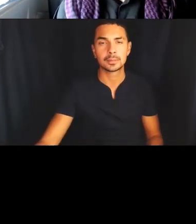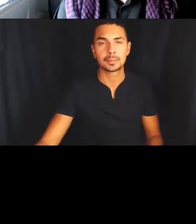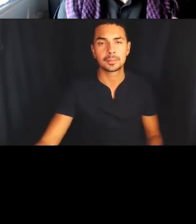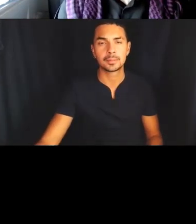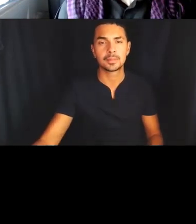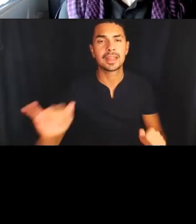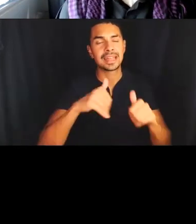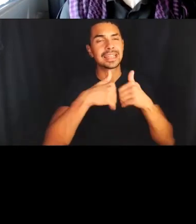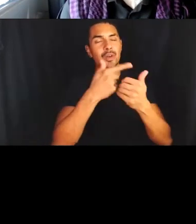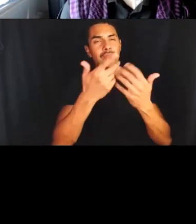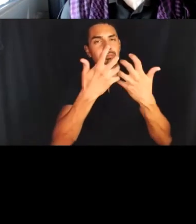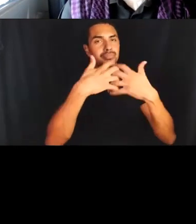in terms of changing culture.